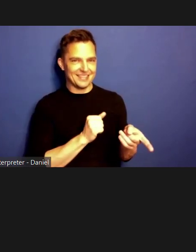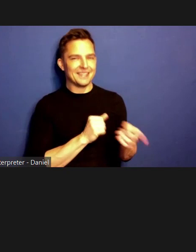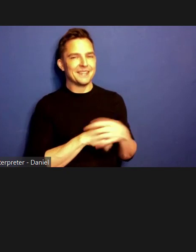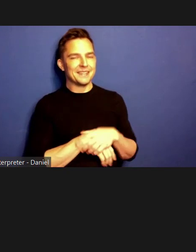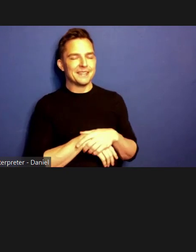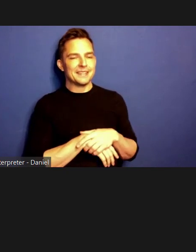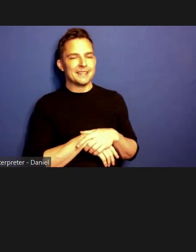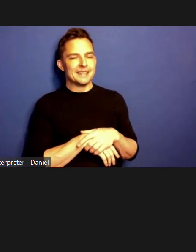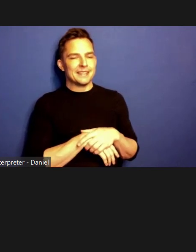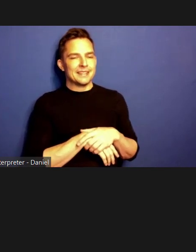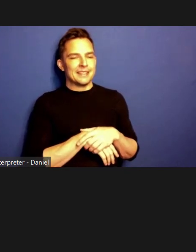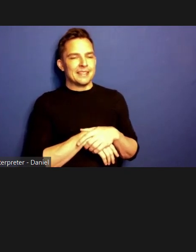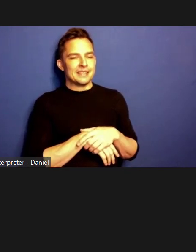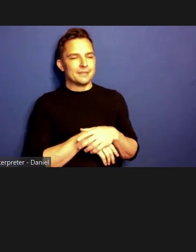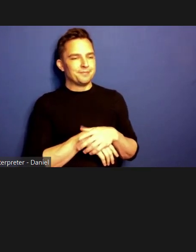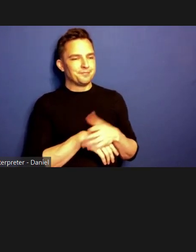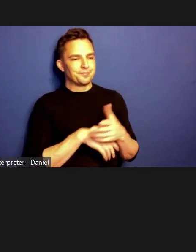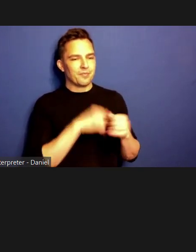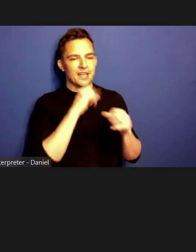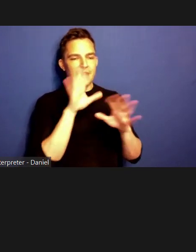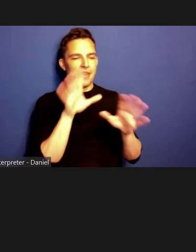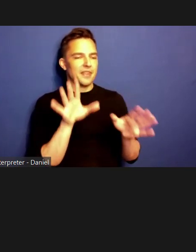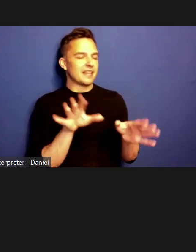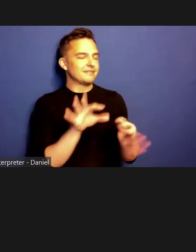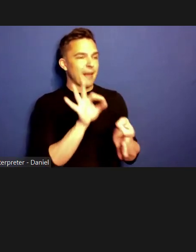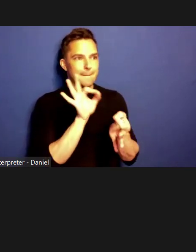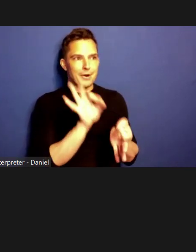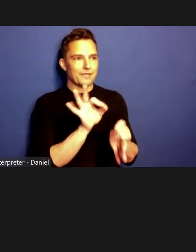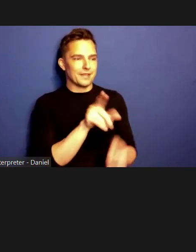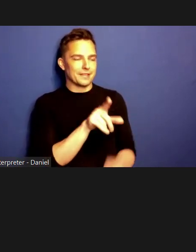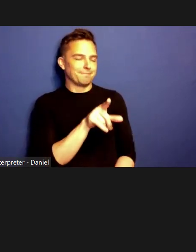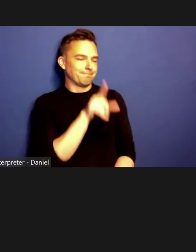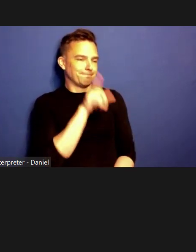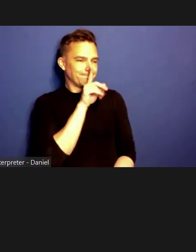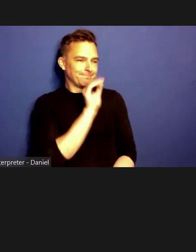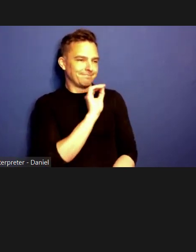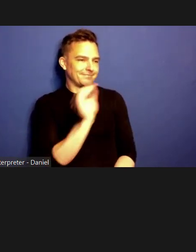So, Terry, lests walk through this example of the actual screening